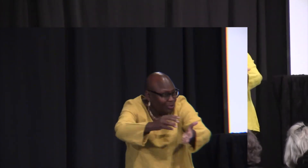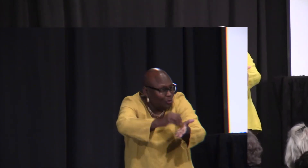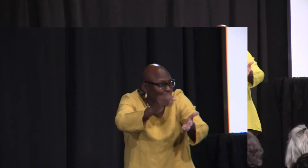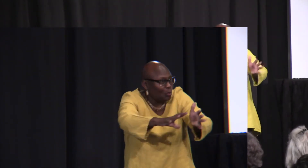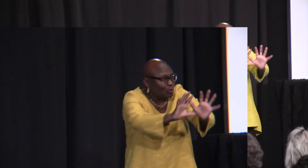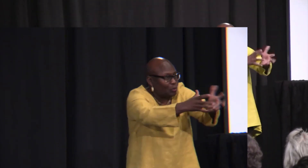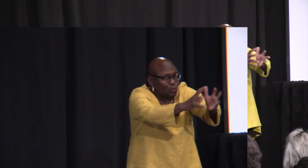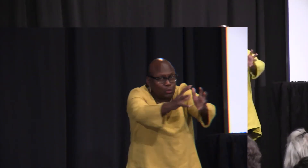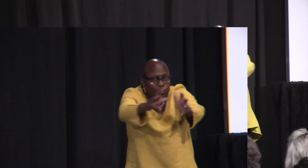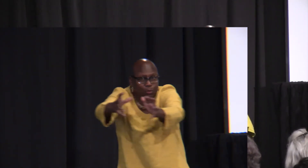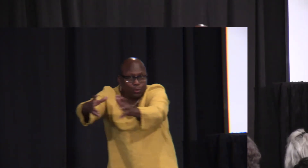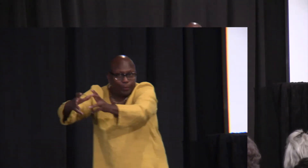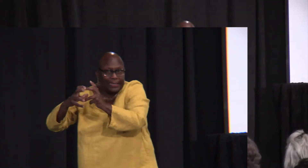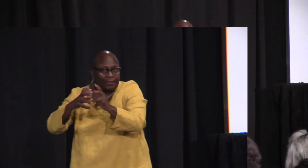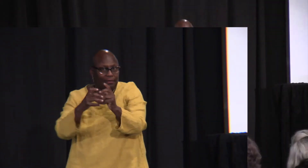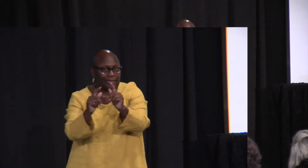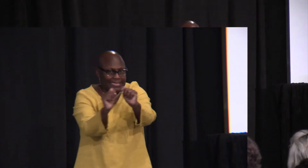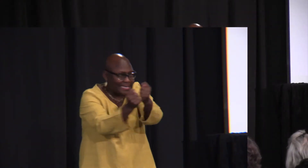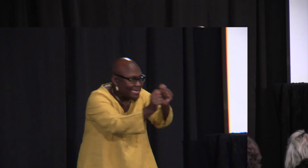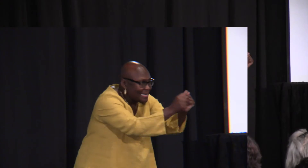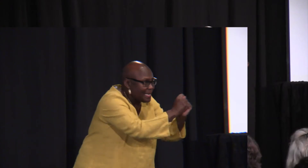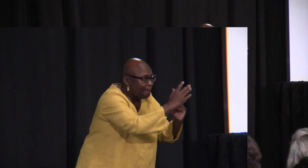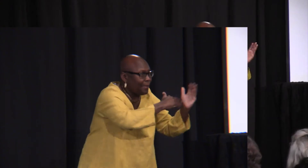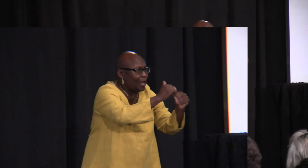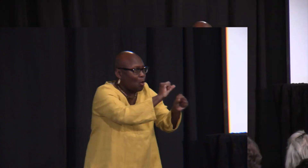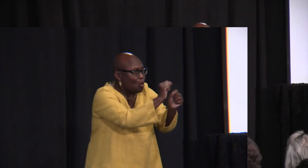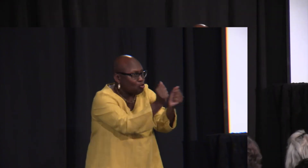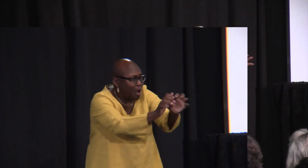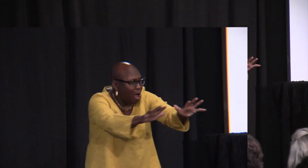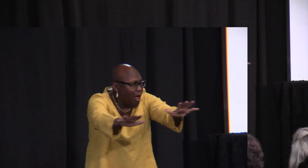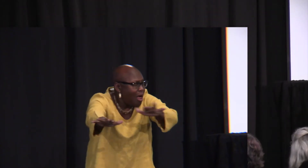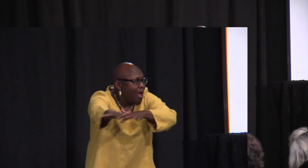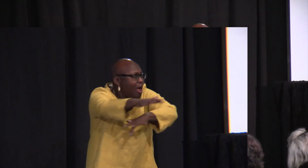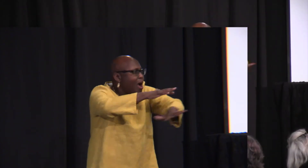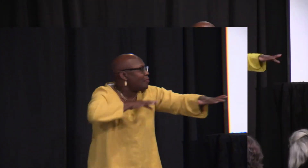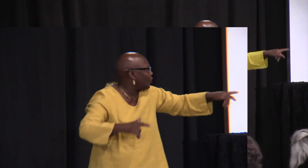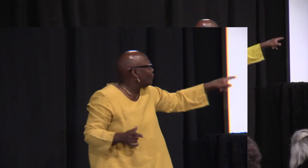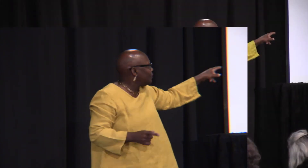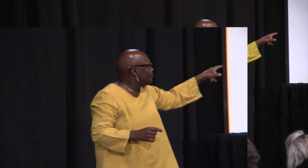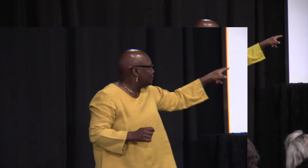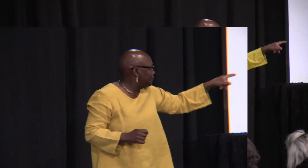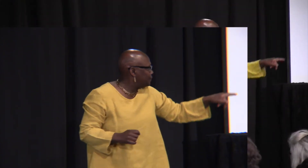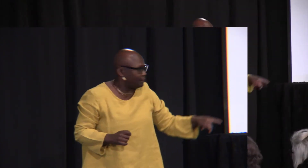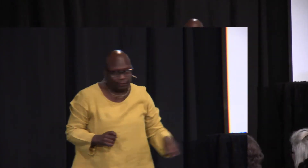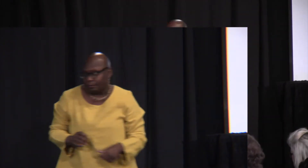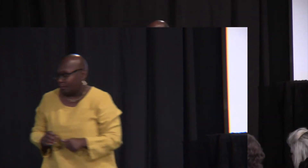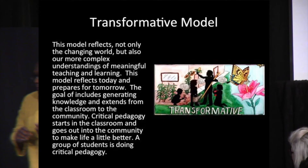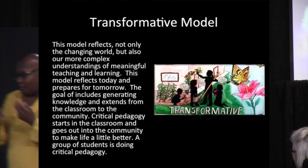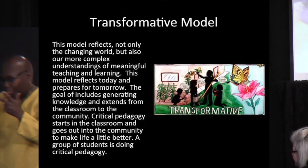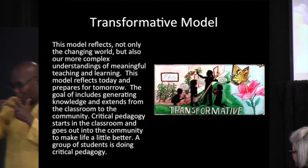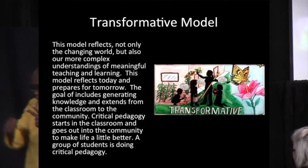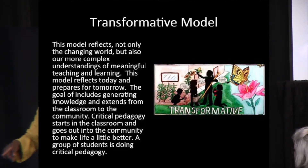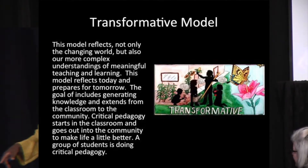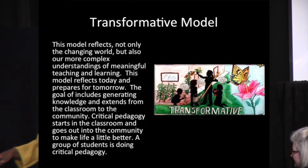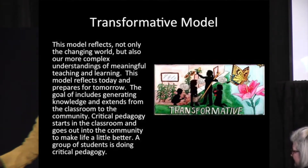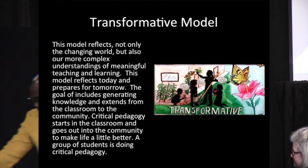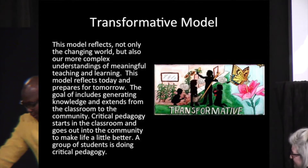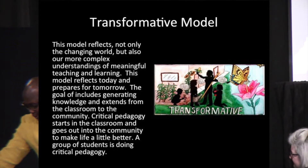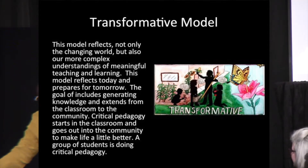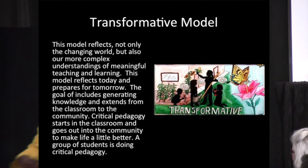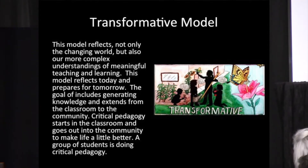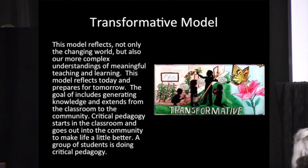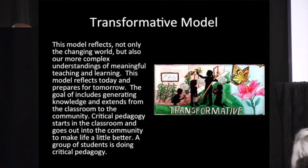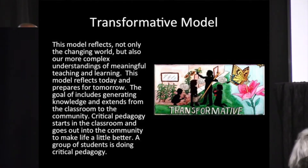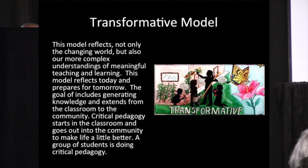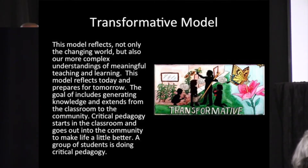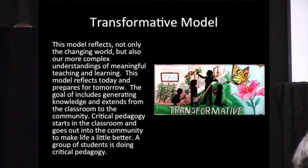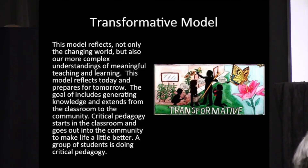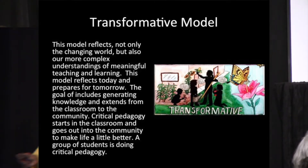Its biggest benefit is learning how to strengthen teamwork skills - be engaged in the work.